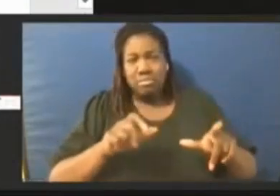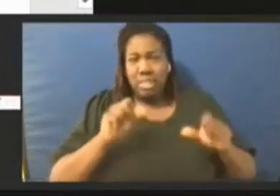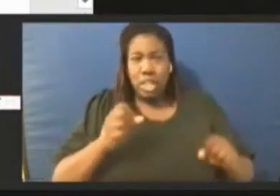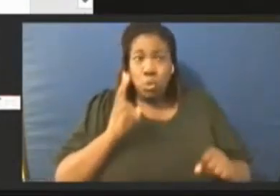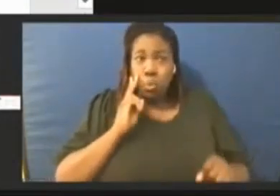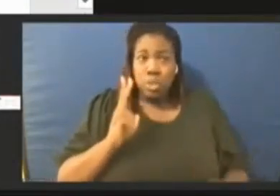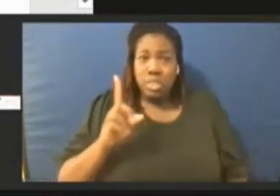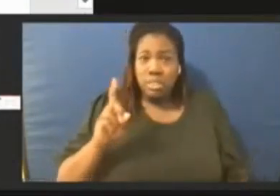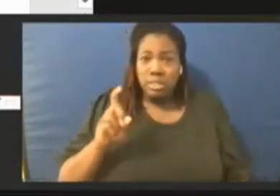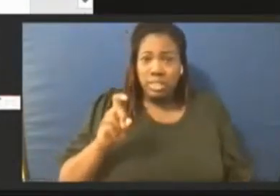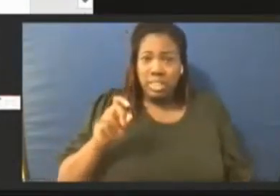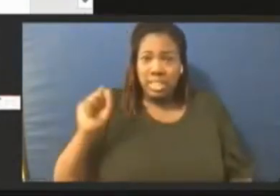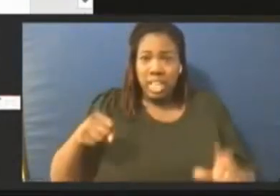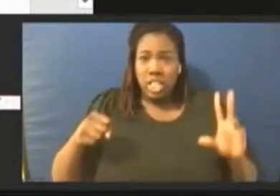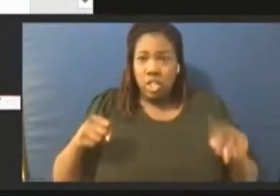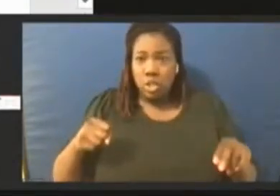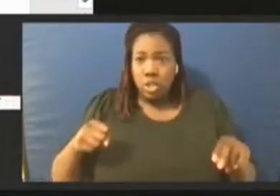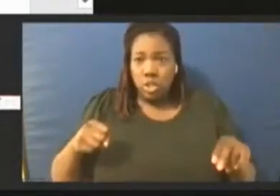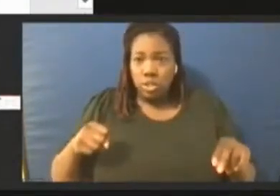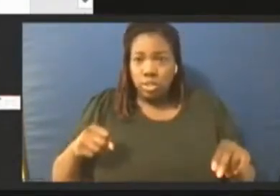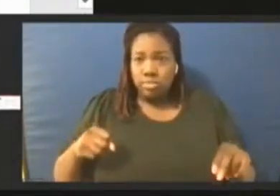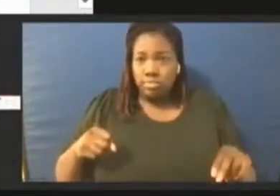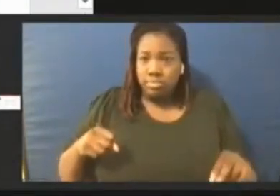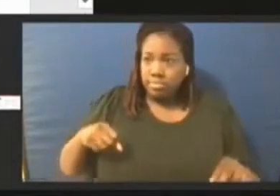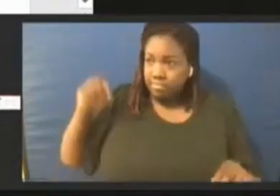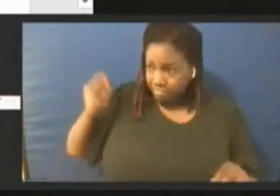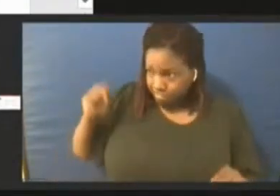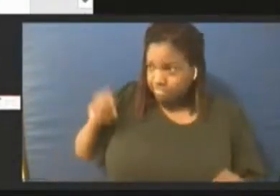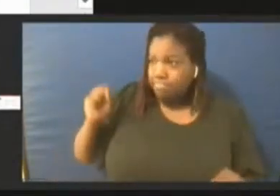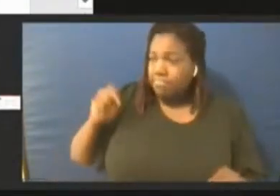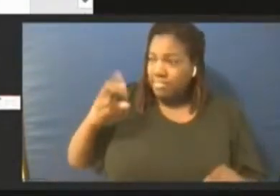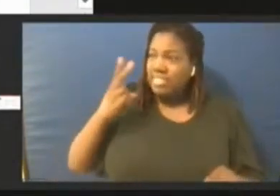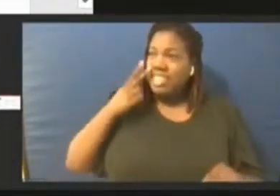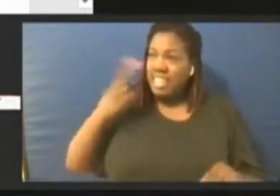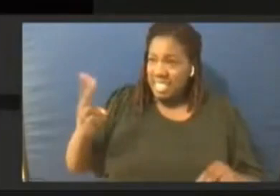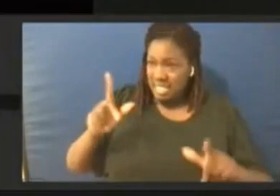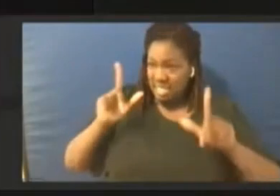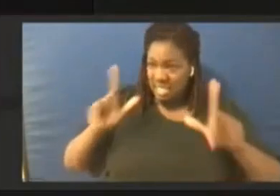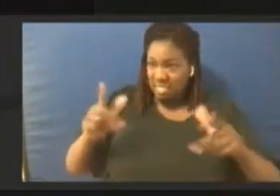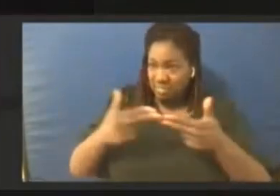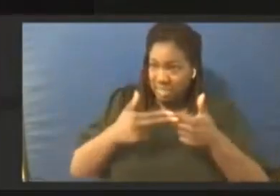Marcella Nunez-Smith: At this point, we do see the slide deck. It's -- yes, [unintelligible].